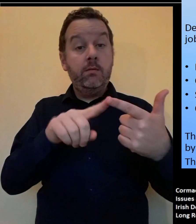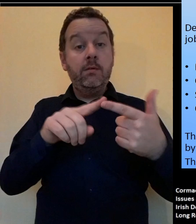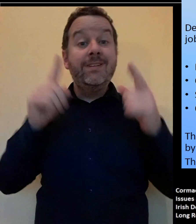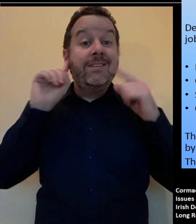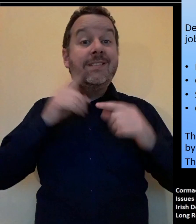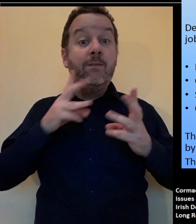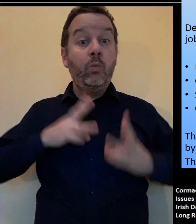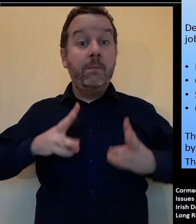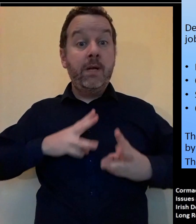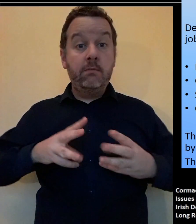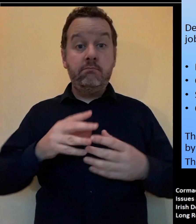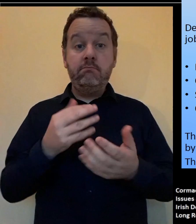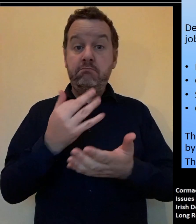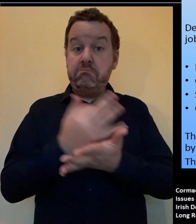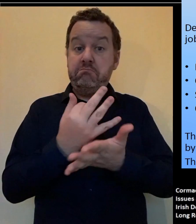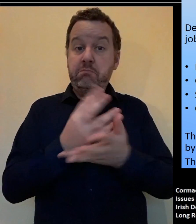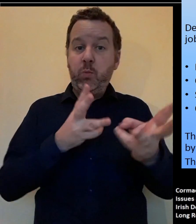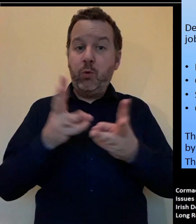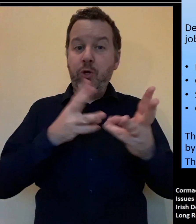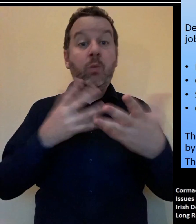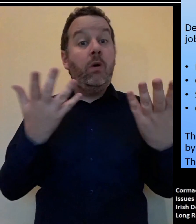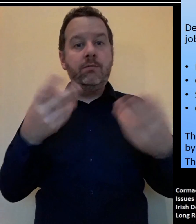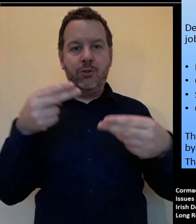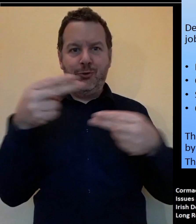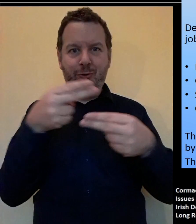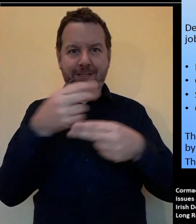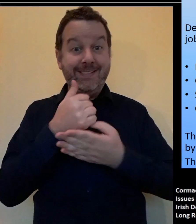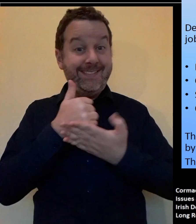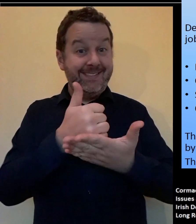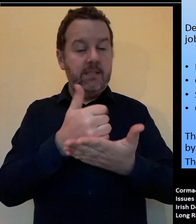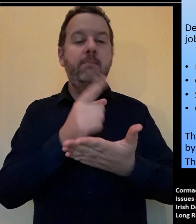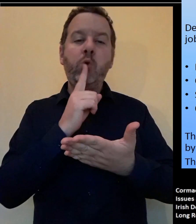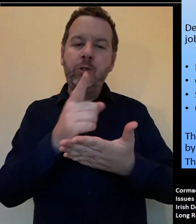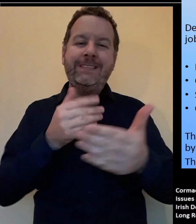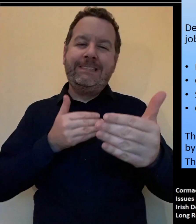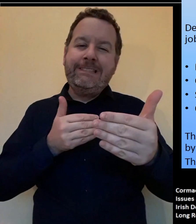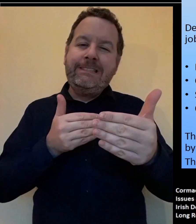Deaf women are also mentioned as being nursing assistants, although towards the end of the 19th